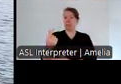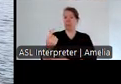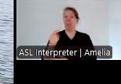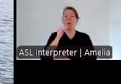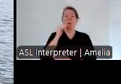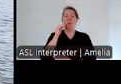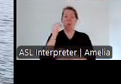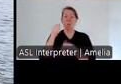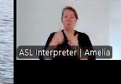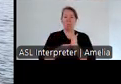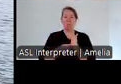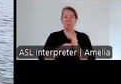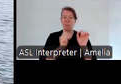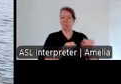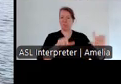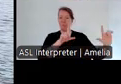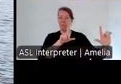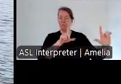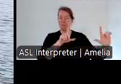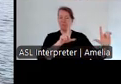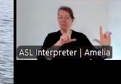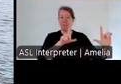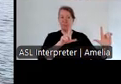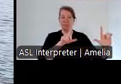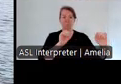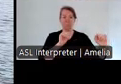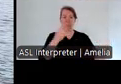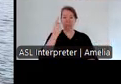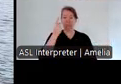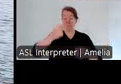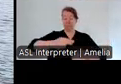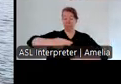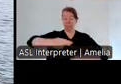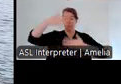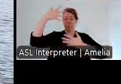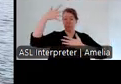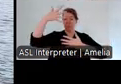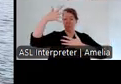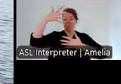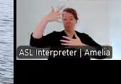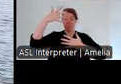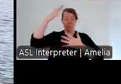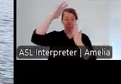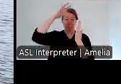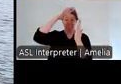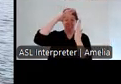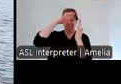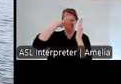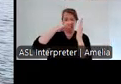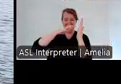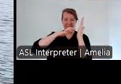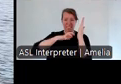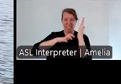And so there's just, uh, a giant table of contents here, tons and tons of text, tons and tons of links in the WCAG webpages.